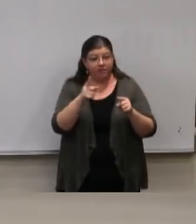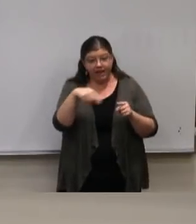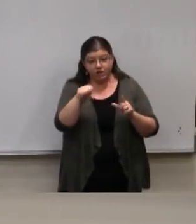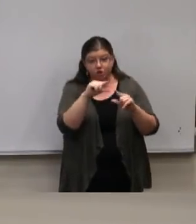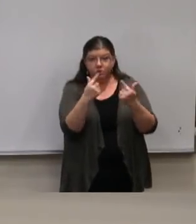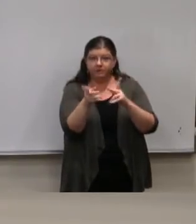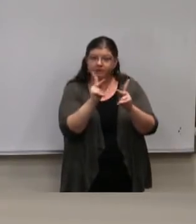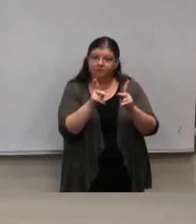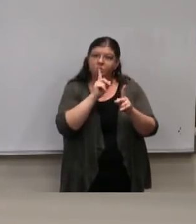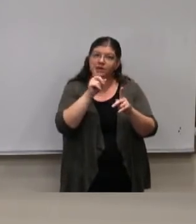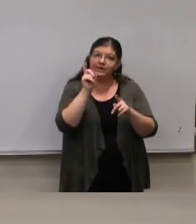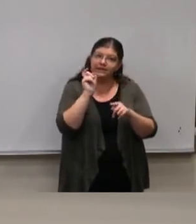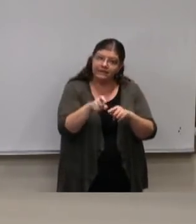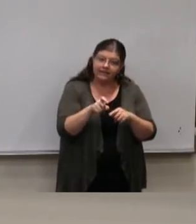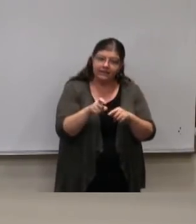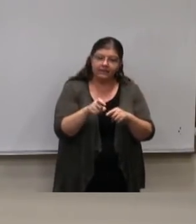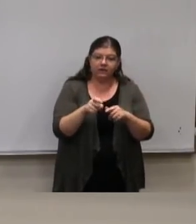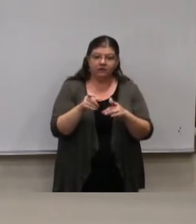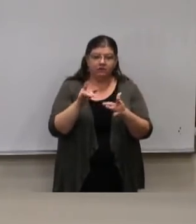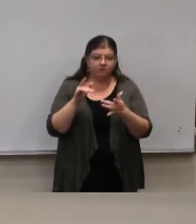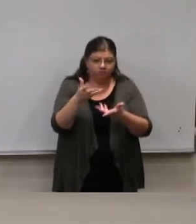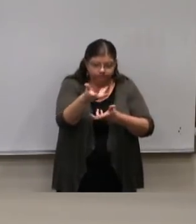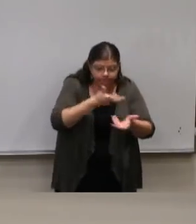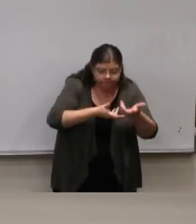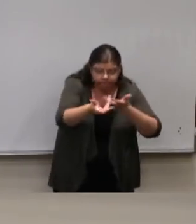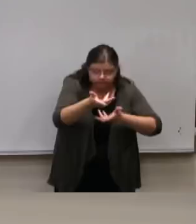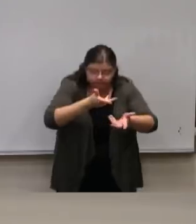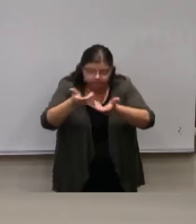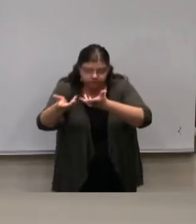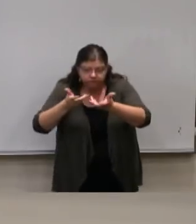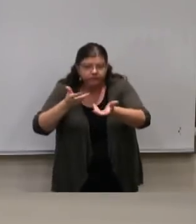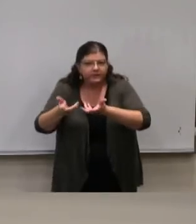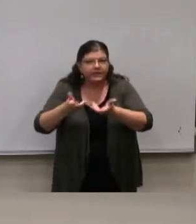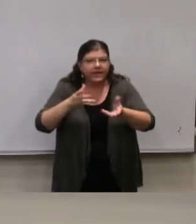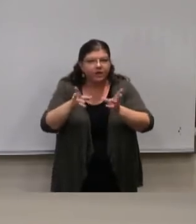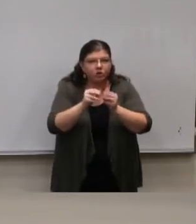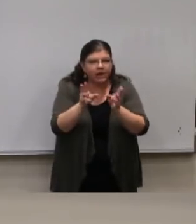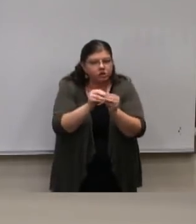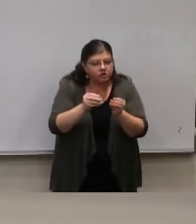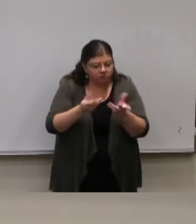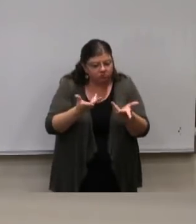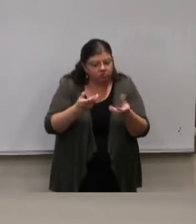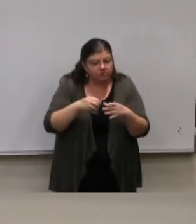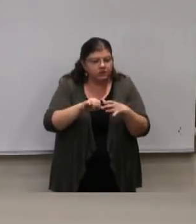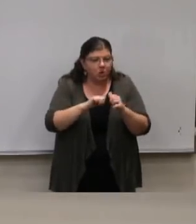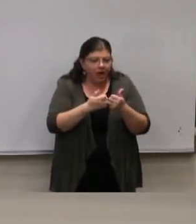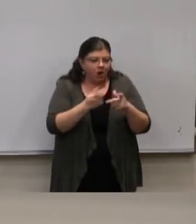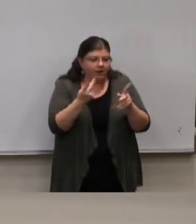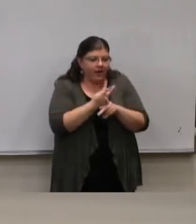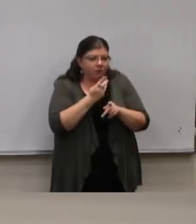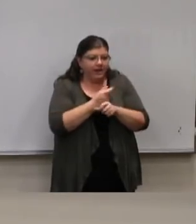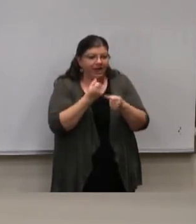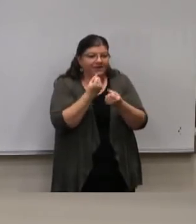that really need a tactile interaction from time to time. We need to figure out how can we have safe spaces for,